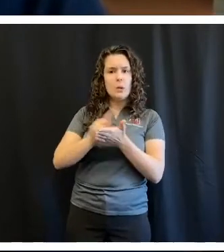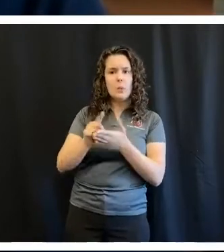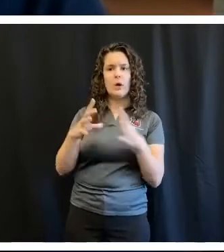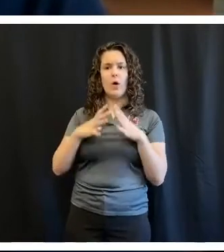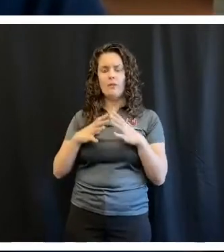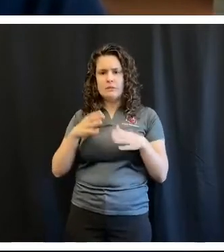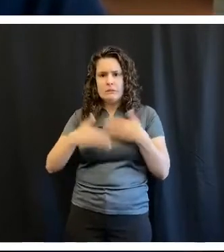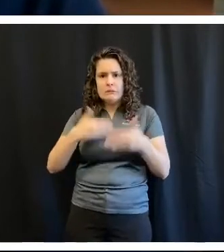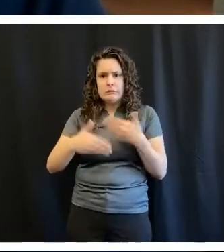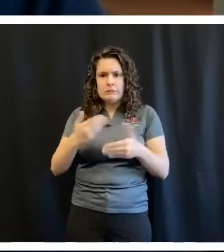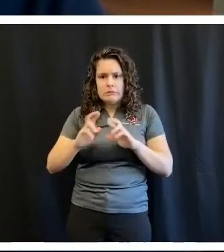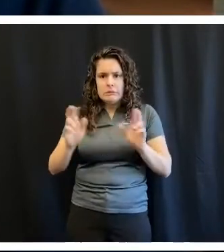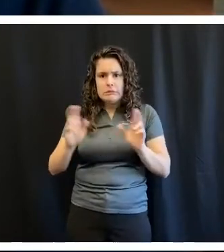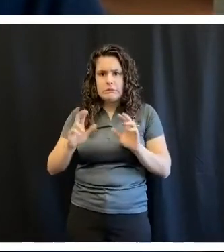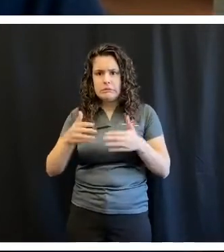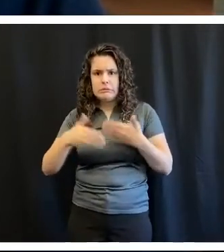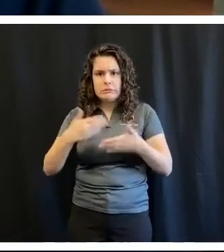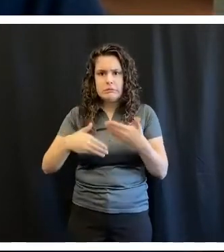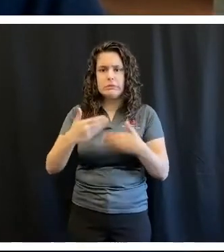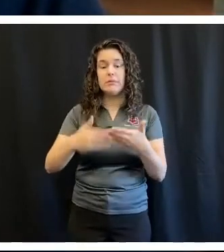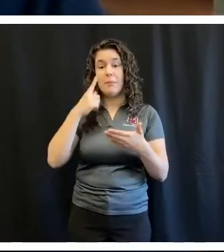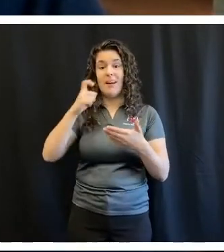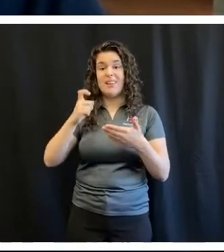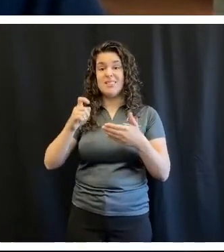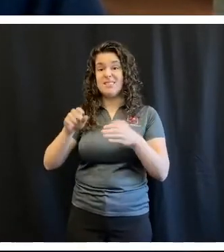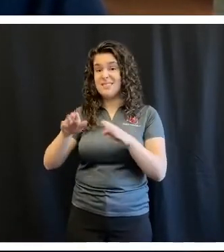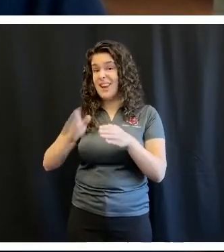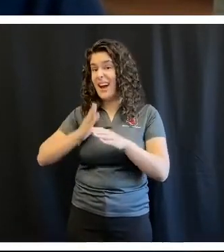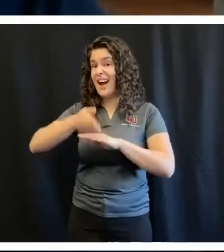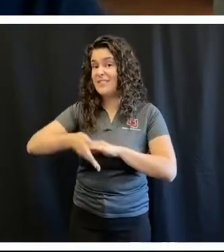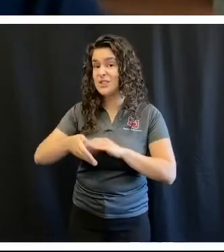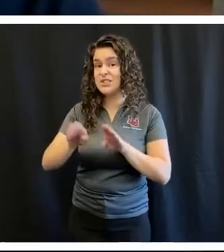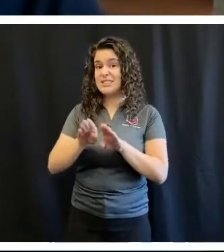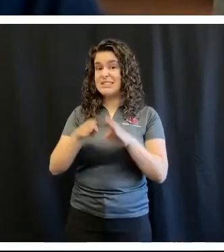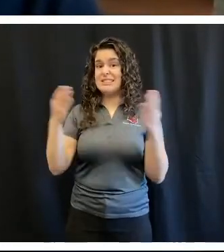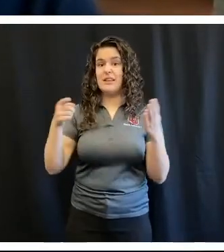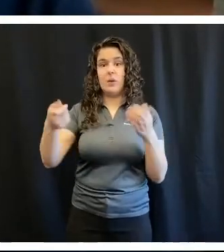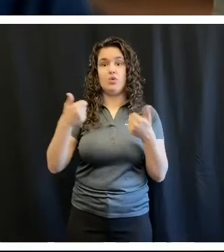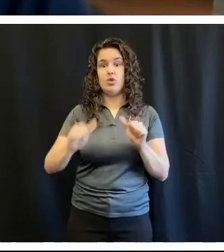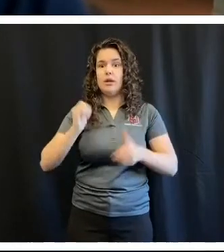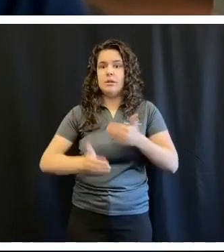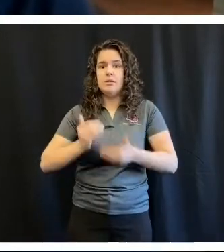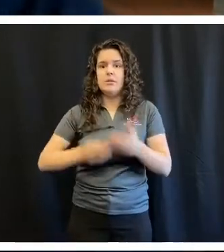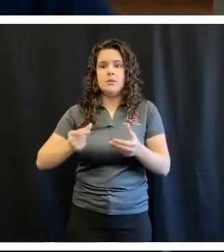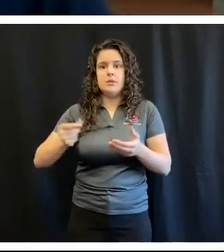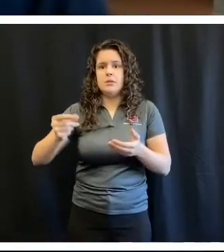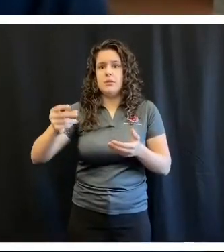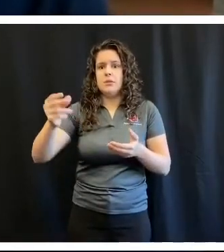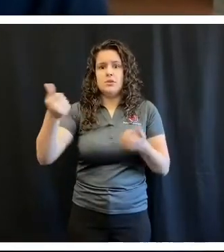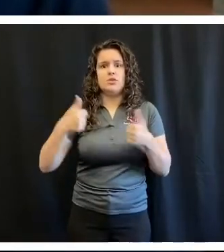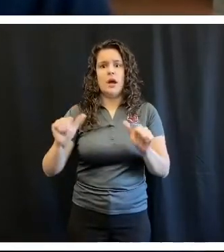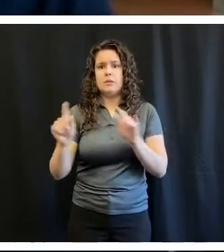But after that, they were moving as fast as they could to try to get something going. And I think this experience,